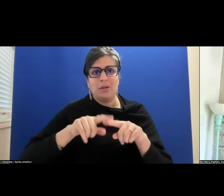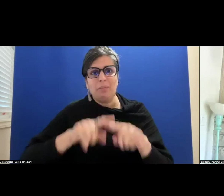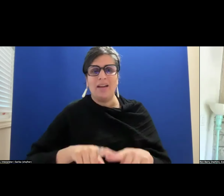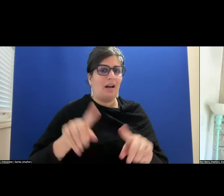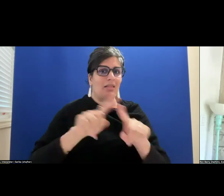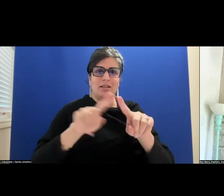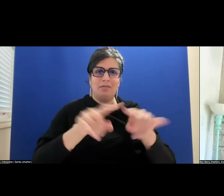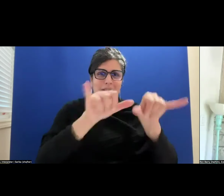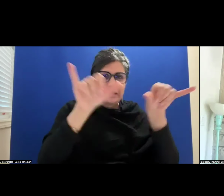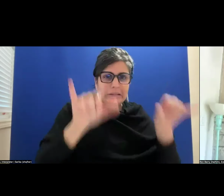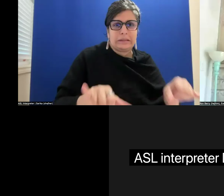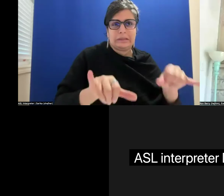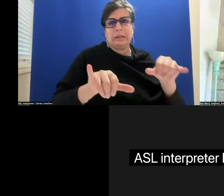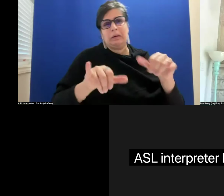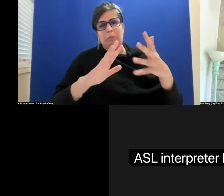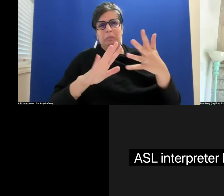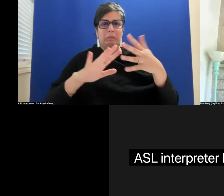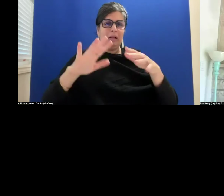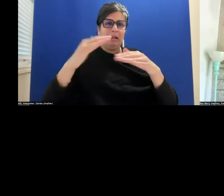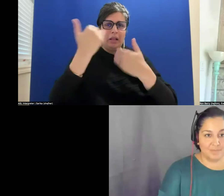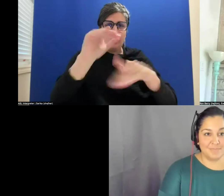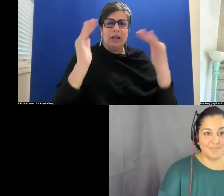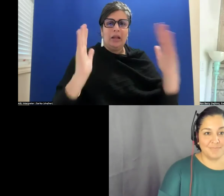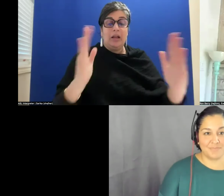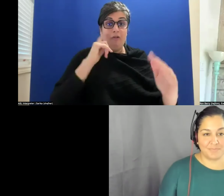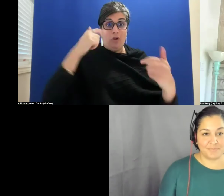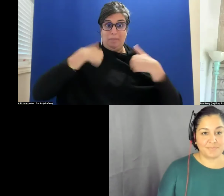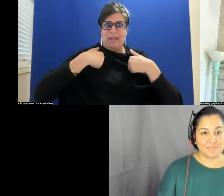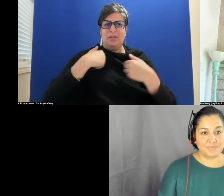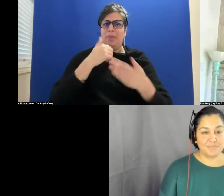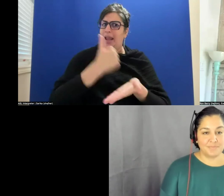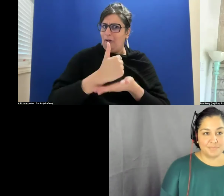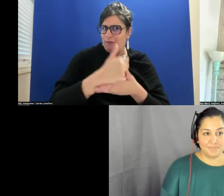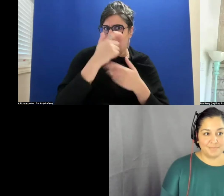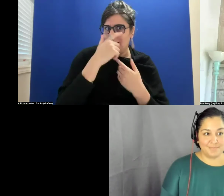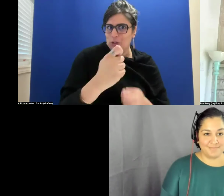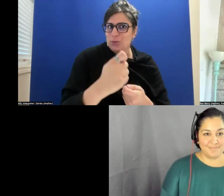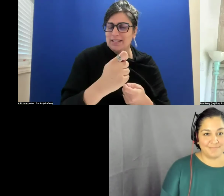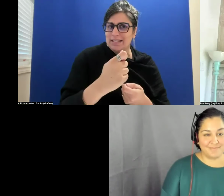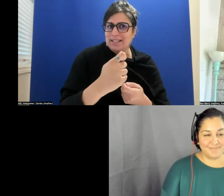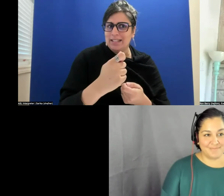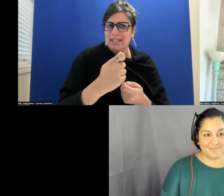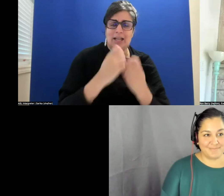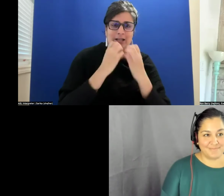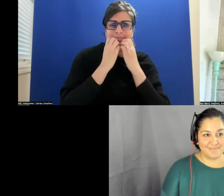So for me, that's been really helpful and interesting, and meaningful.